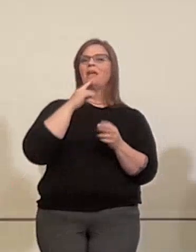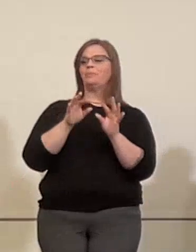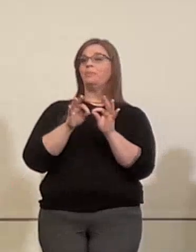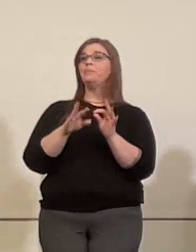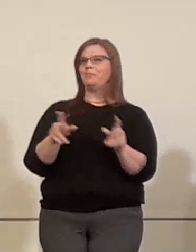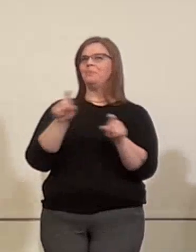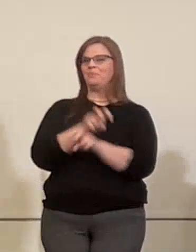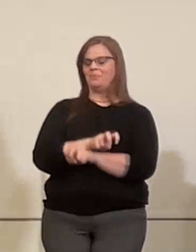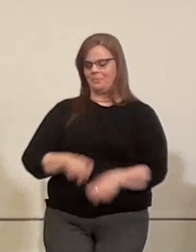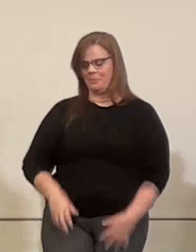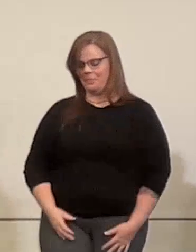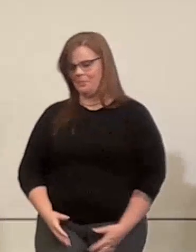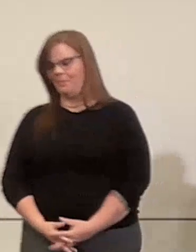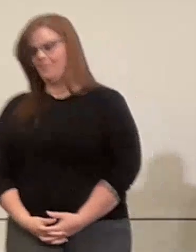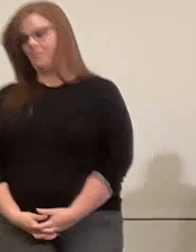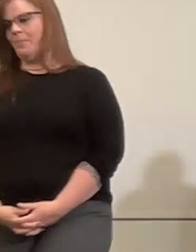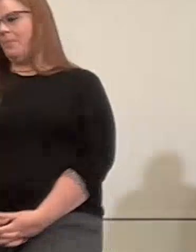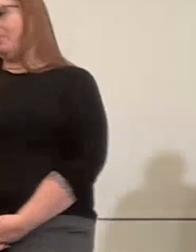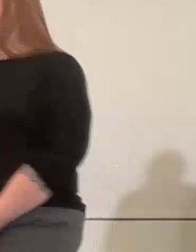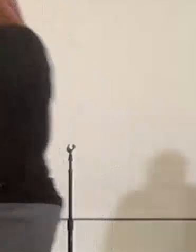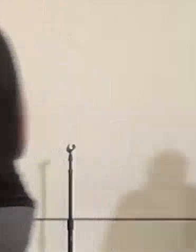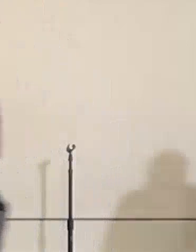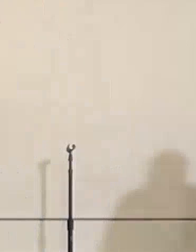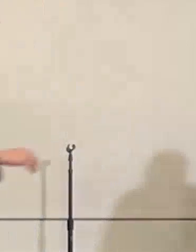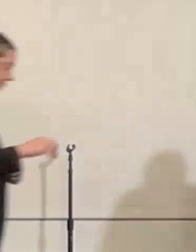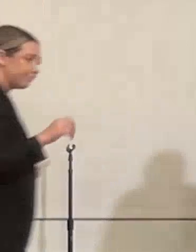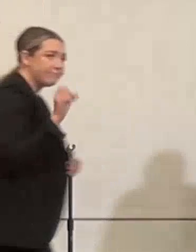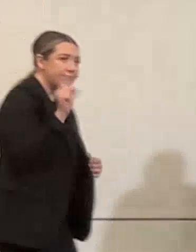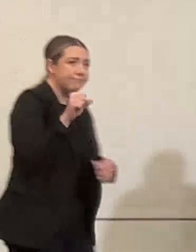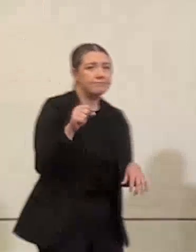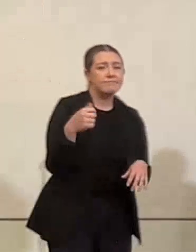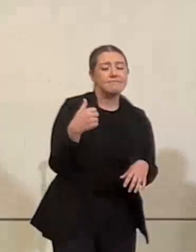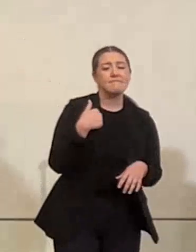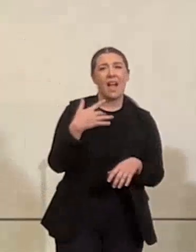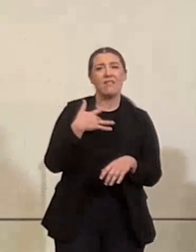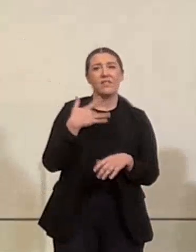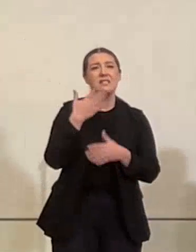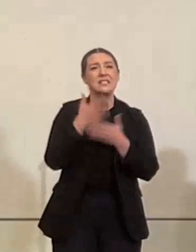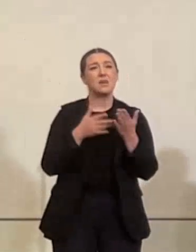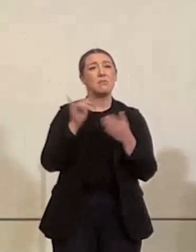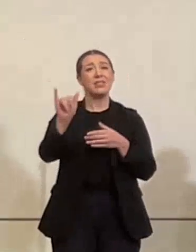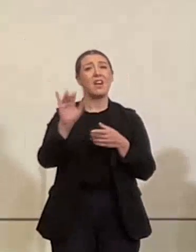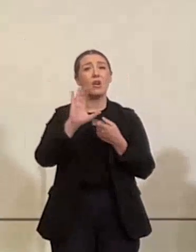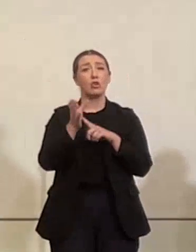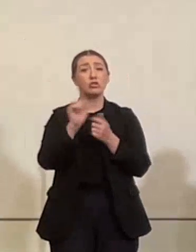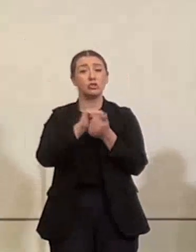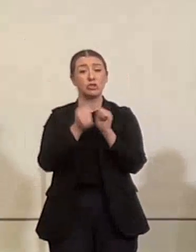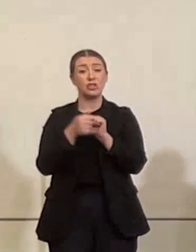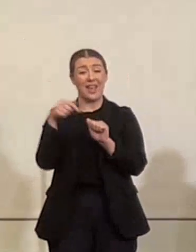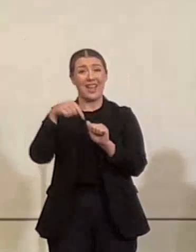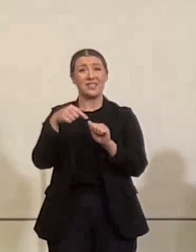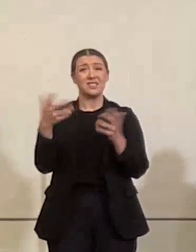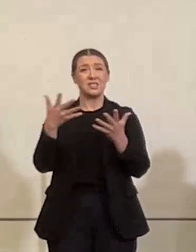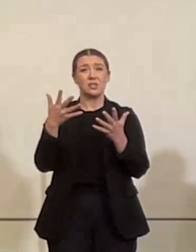And I and I feel, I feel a part of the culture change is when when those battles become easier in the longer run, that's I I